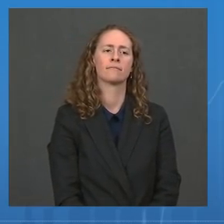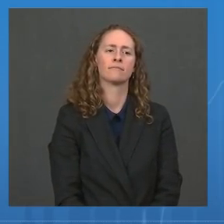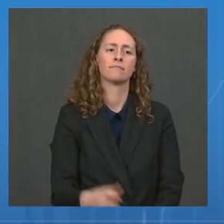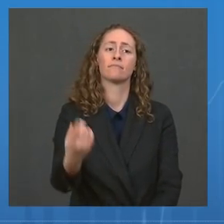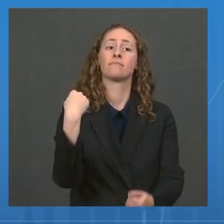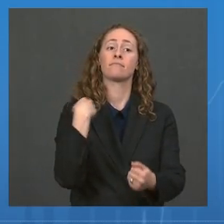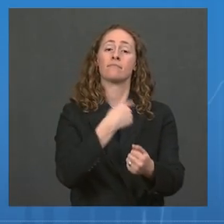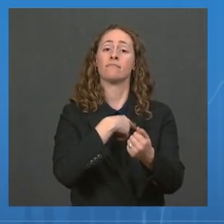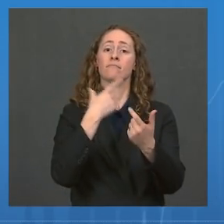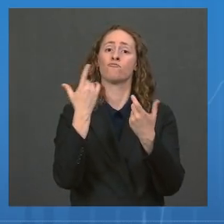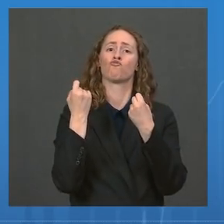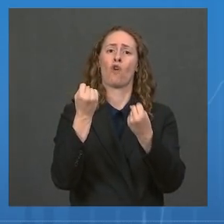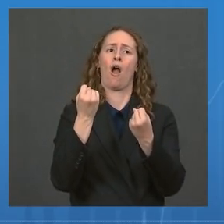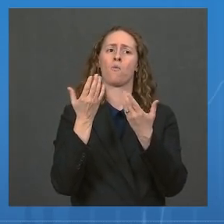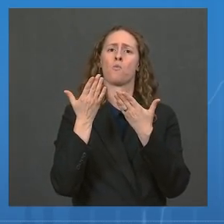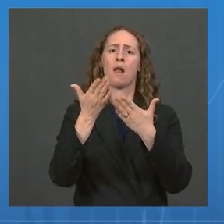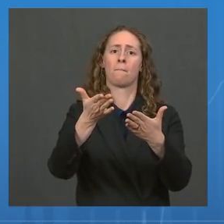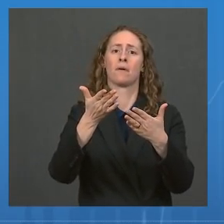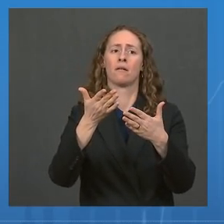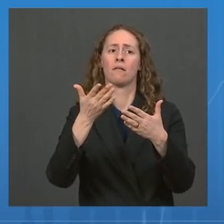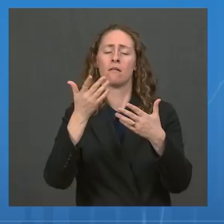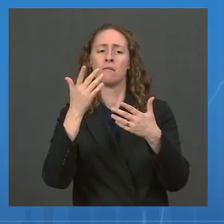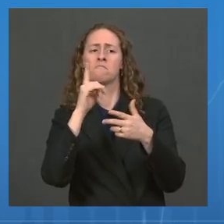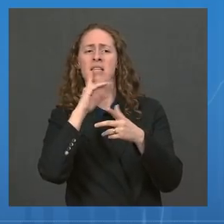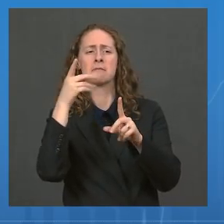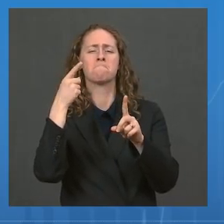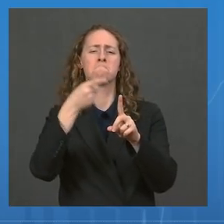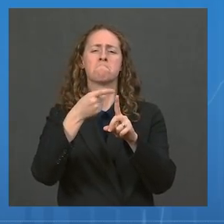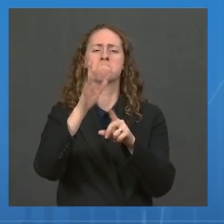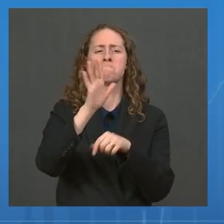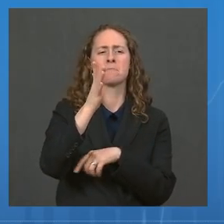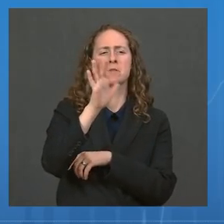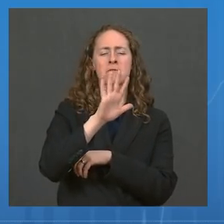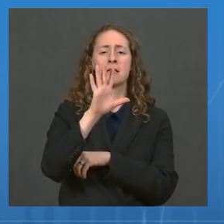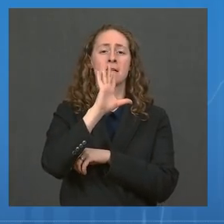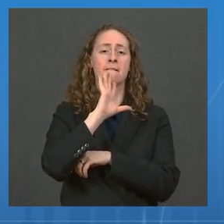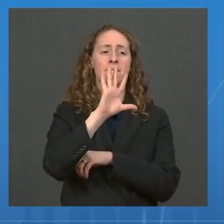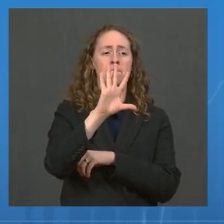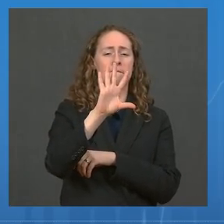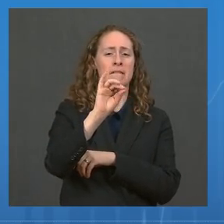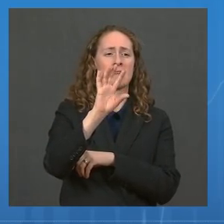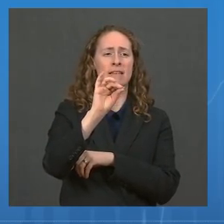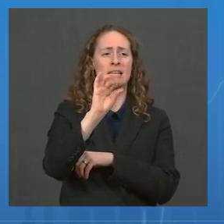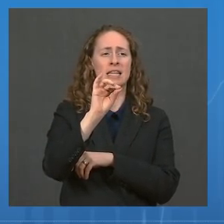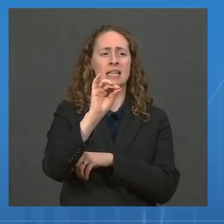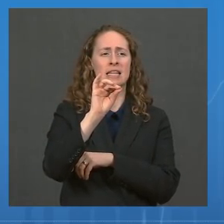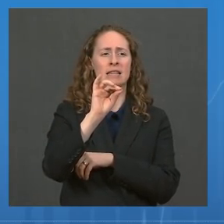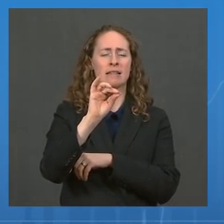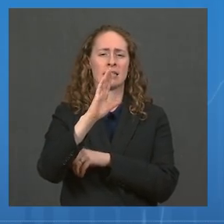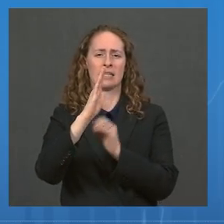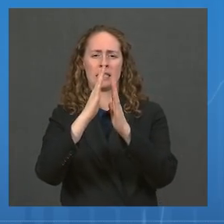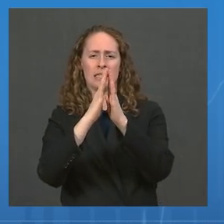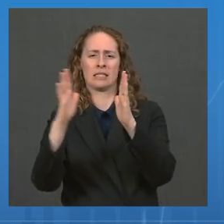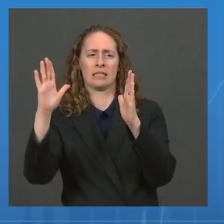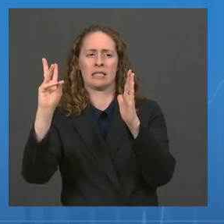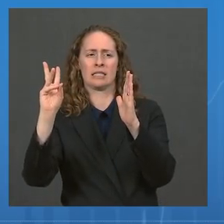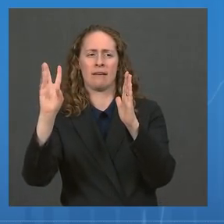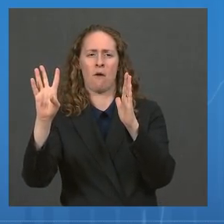for those who are between the ages of 50 and 64 reflect the potential increase